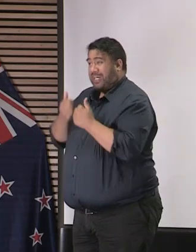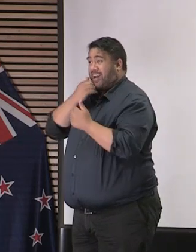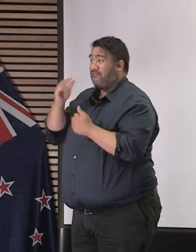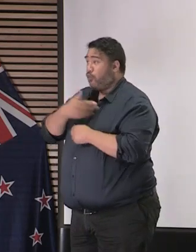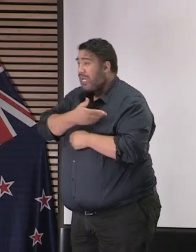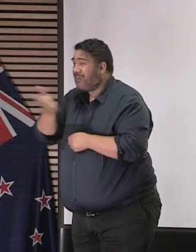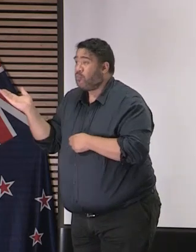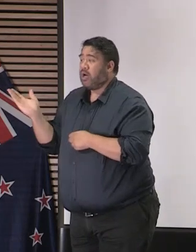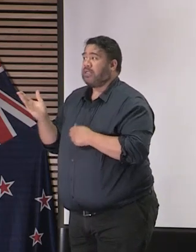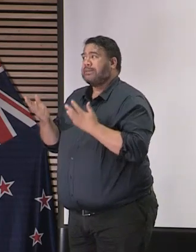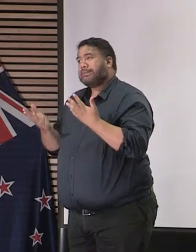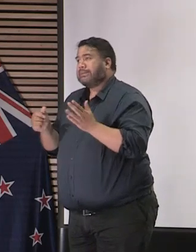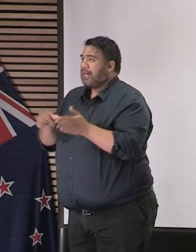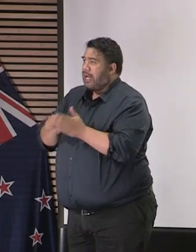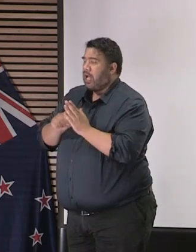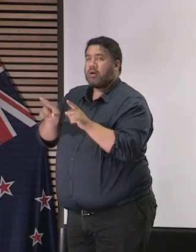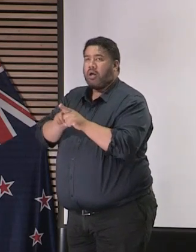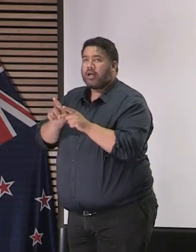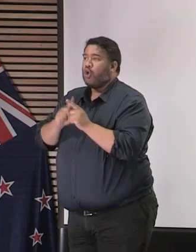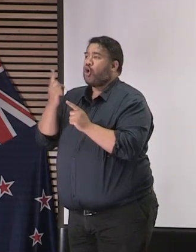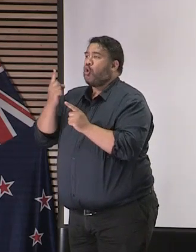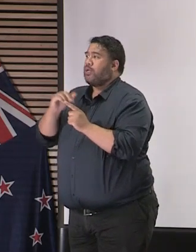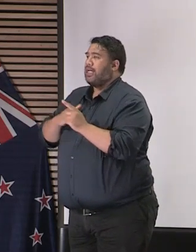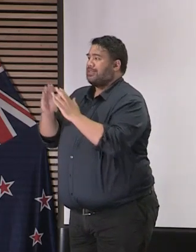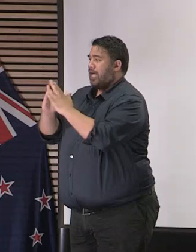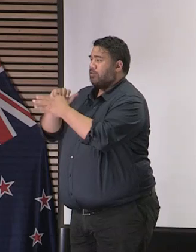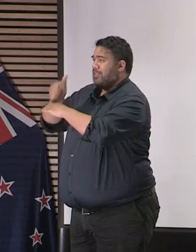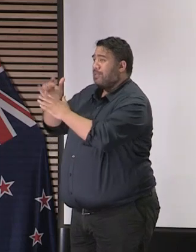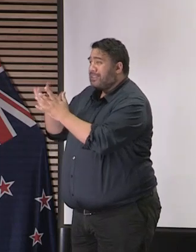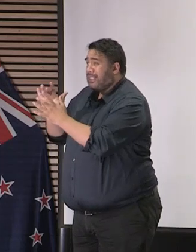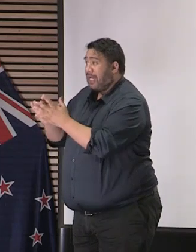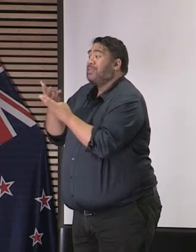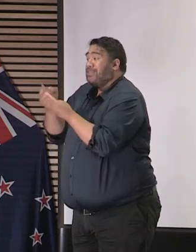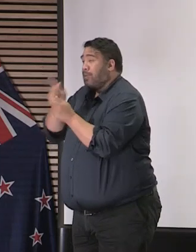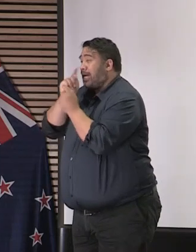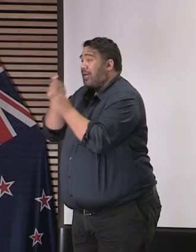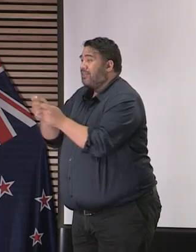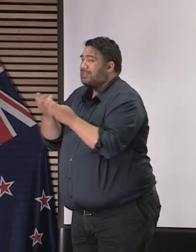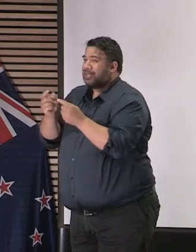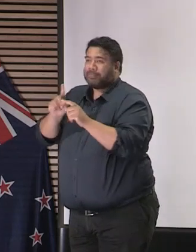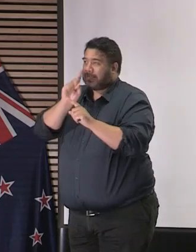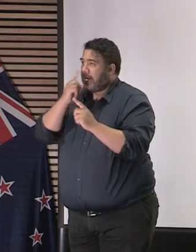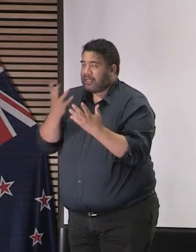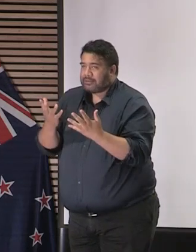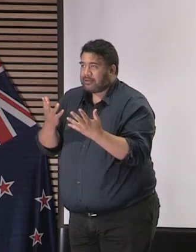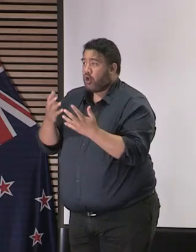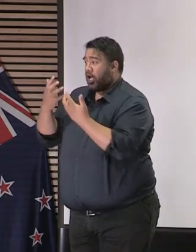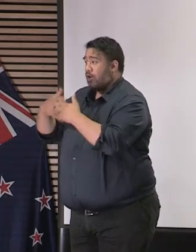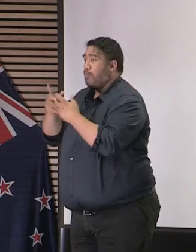of equipment that we have in the country. So not everybody who needs internet access or